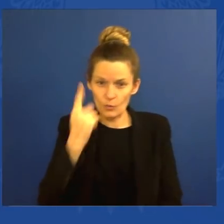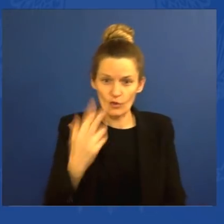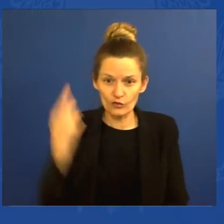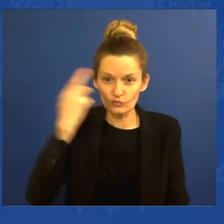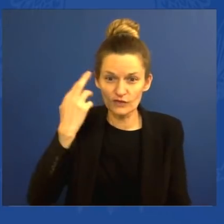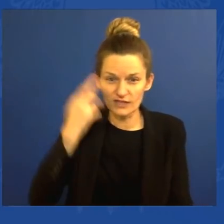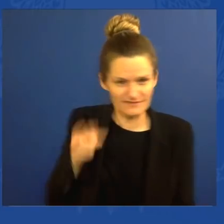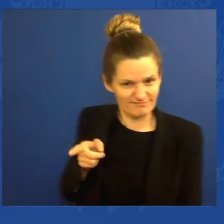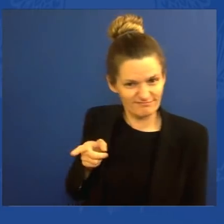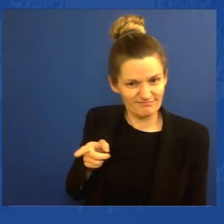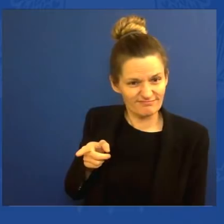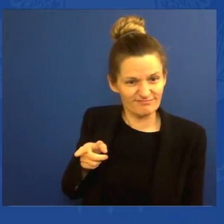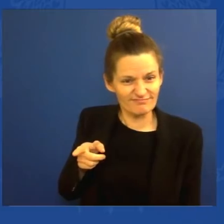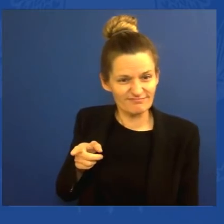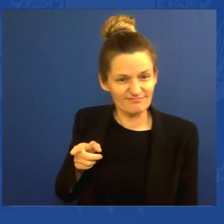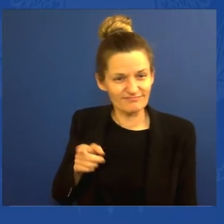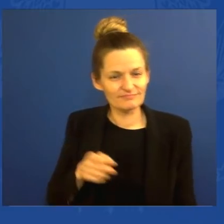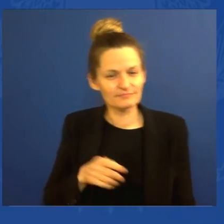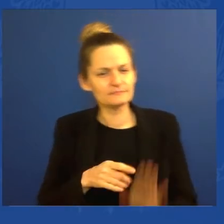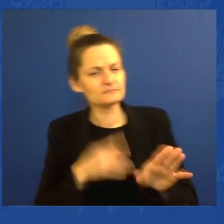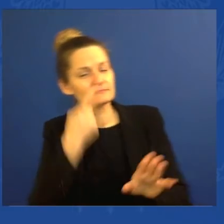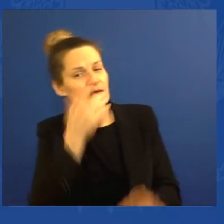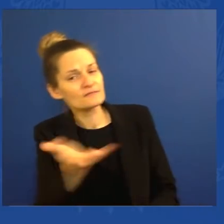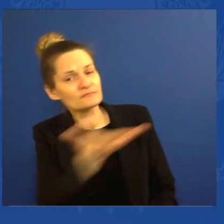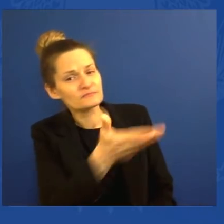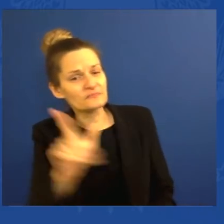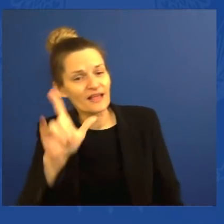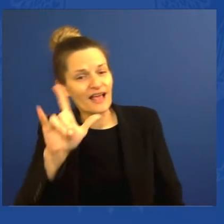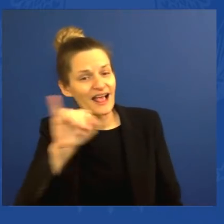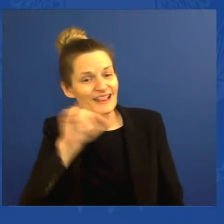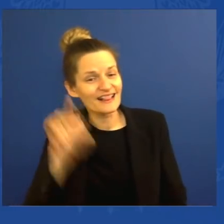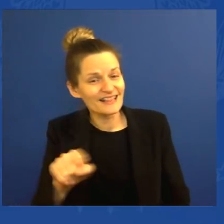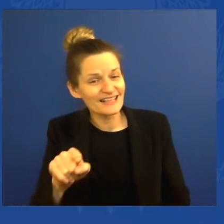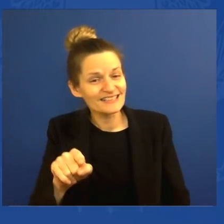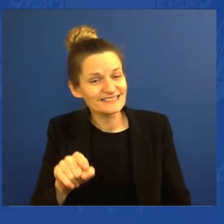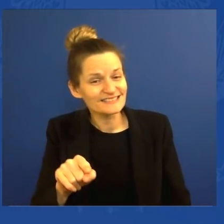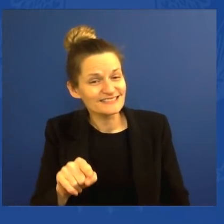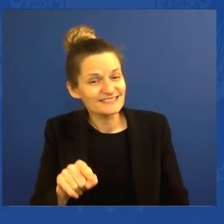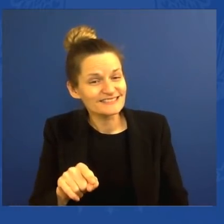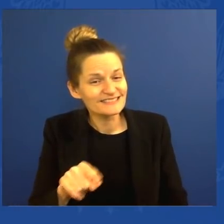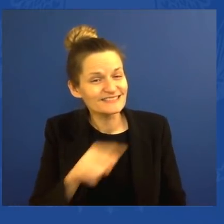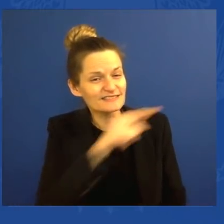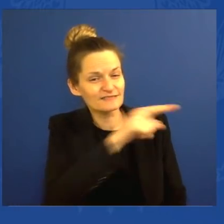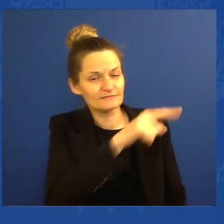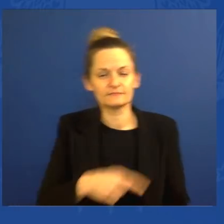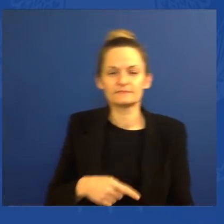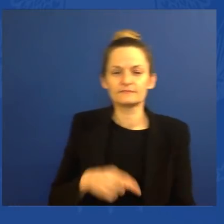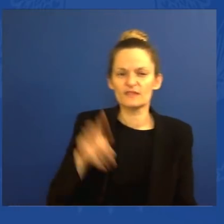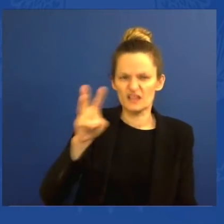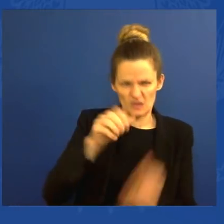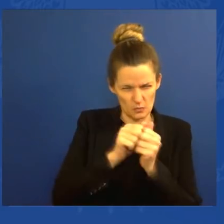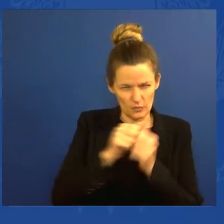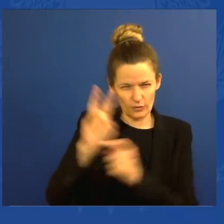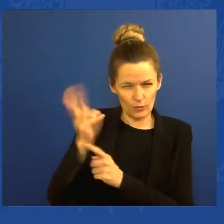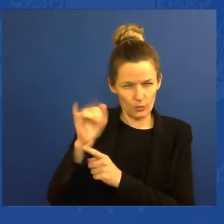speaking of Whirlpool. And you announced an $80 million investment